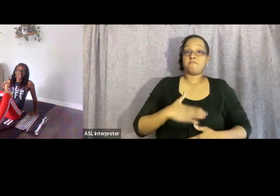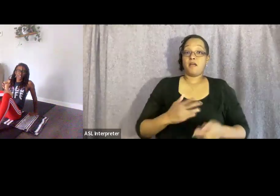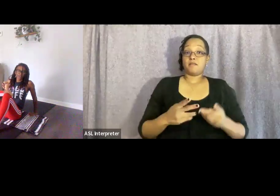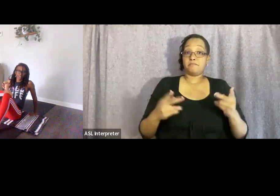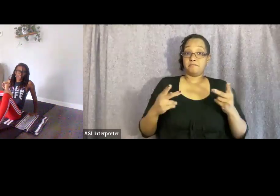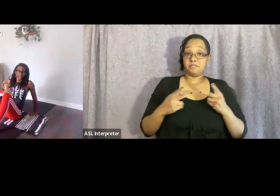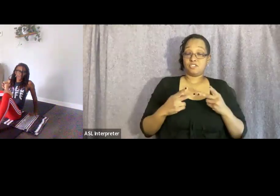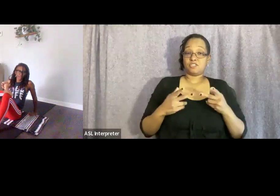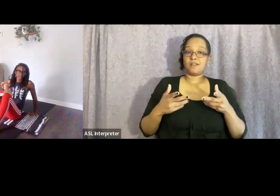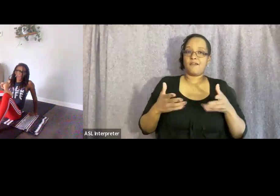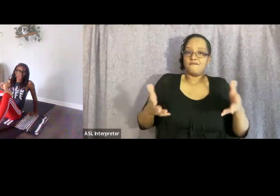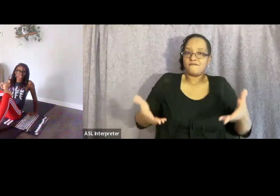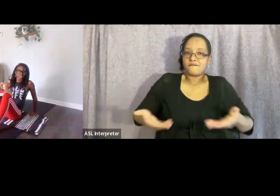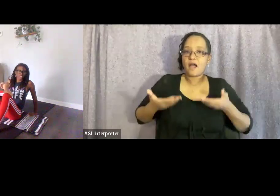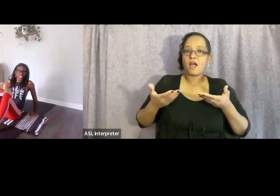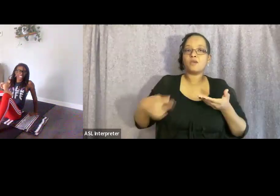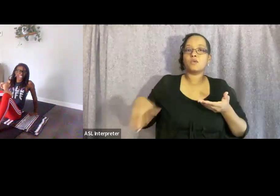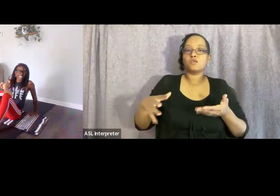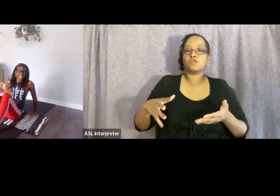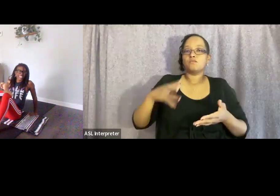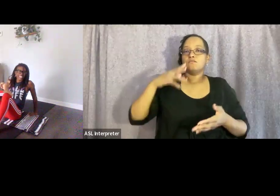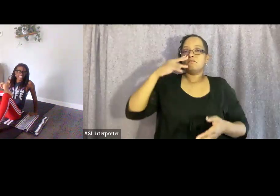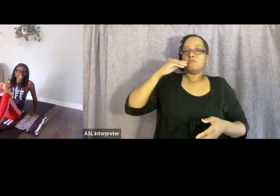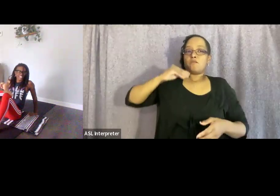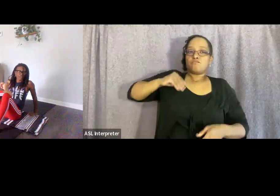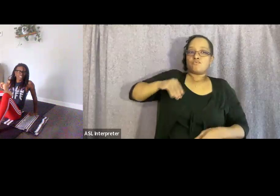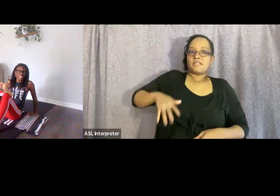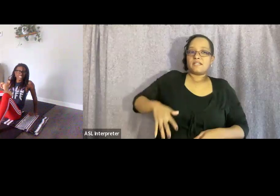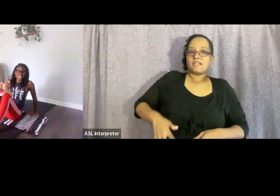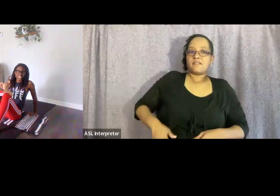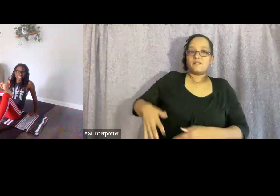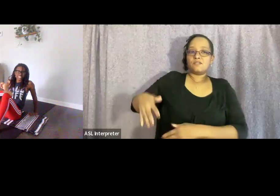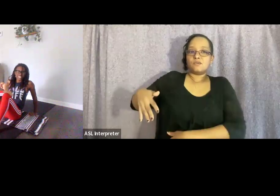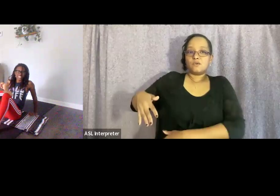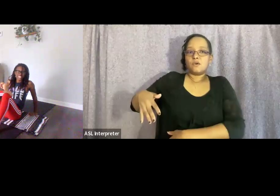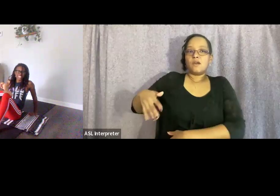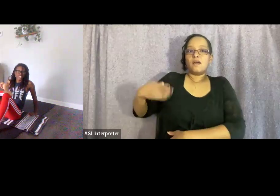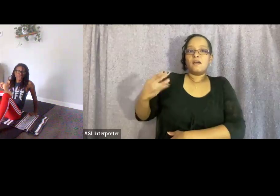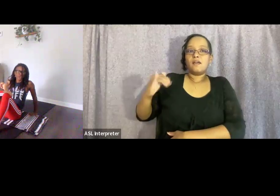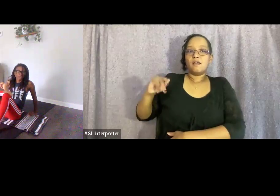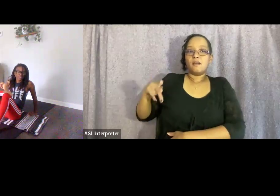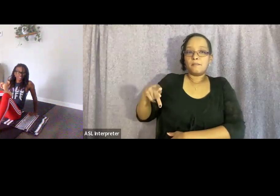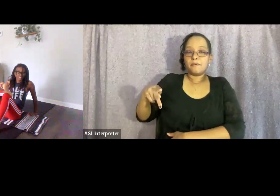And so that right hip, notice, if there's any tightness, any resistance, any gripping.